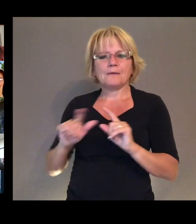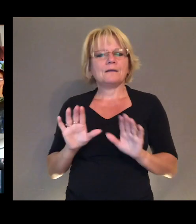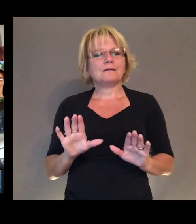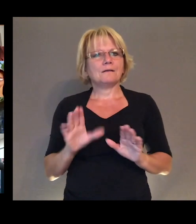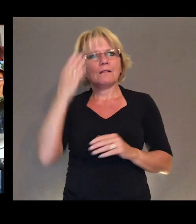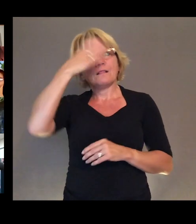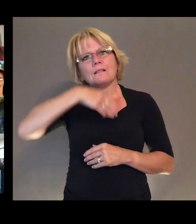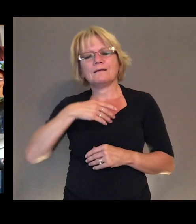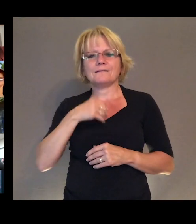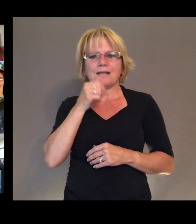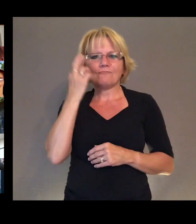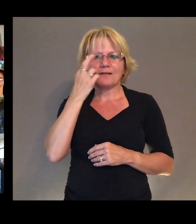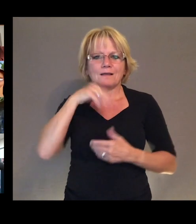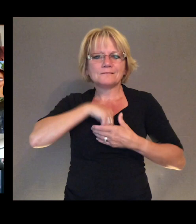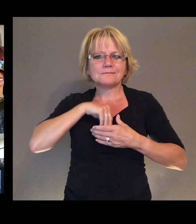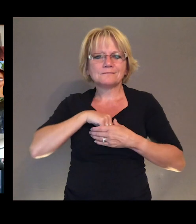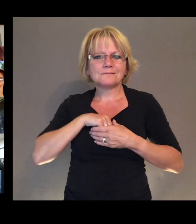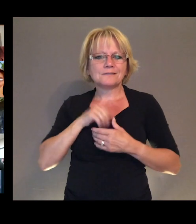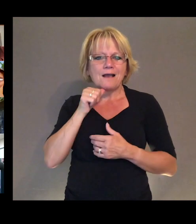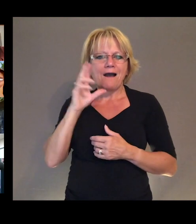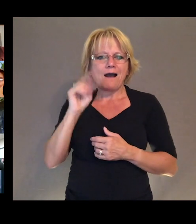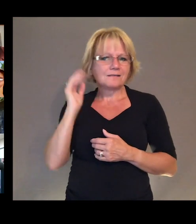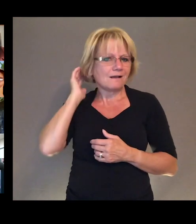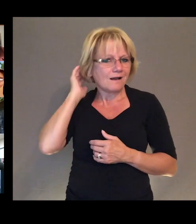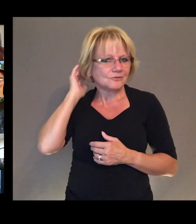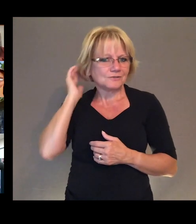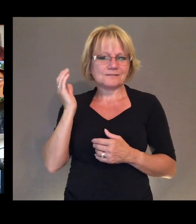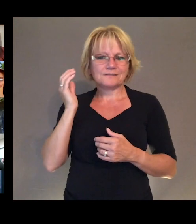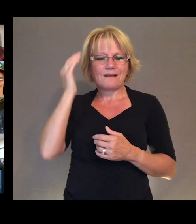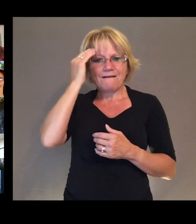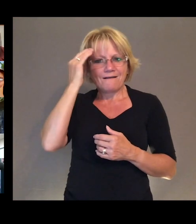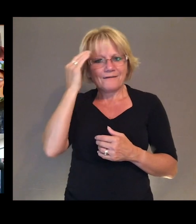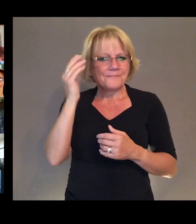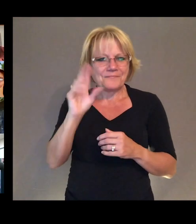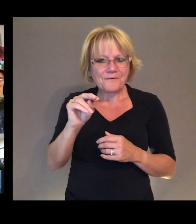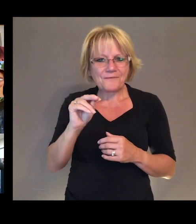it's an unconscious bias. You know, if a child who's, you know, a black,